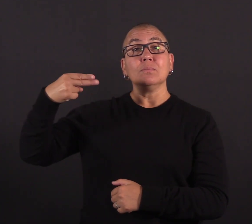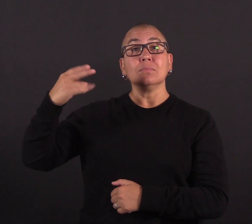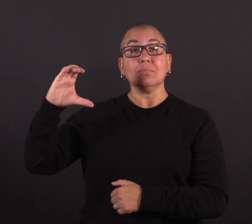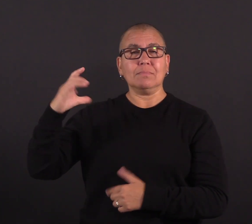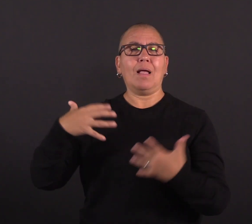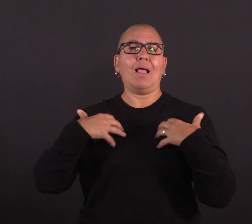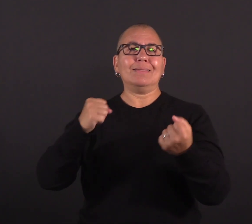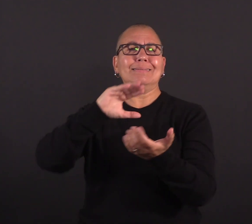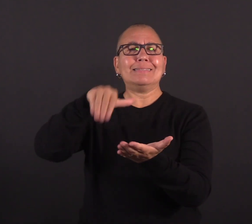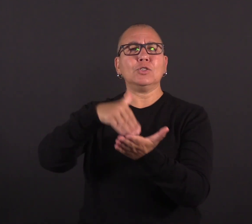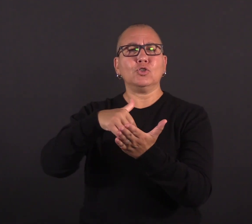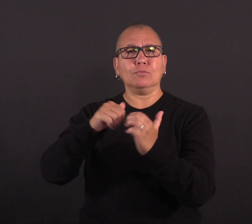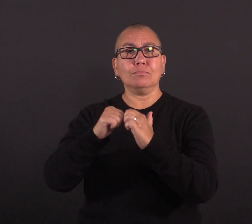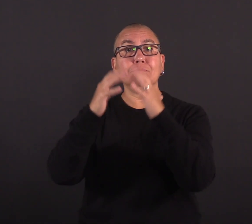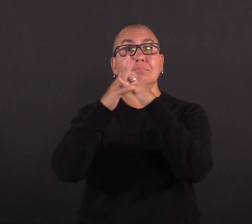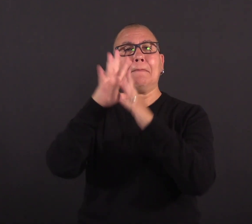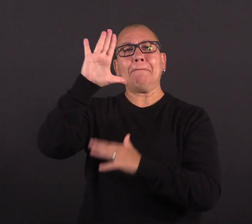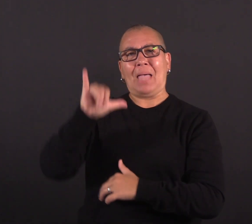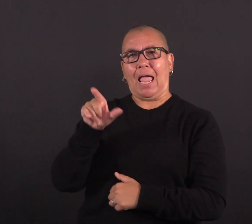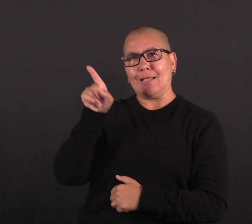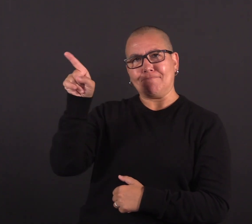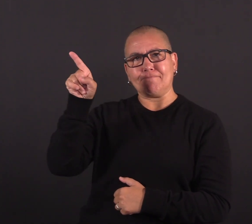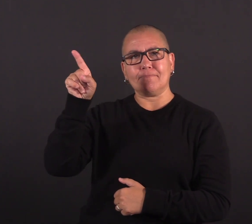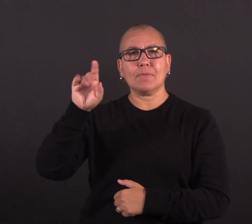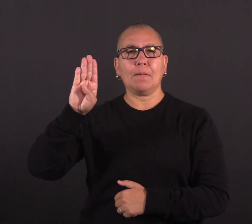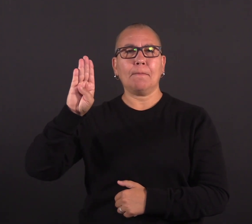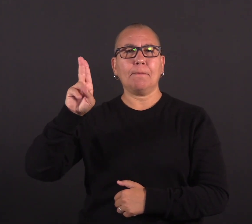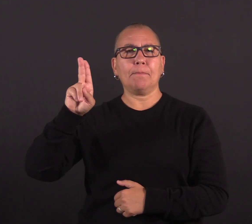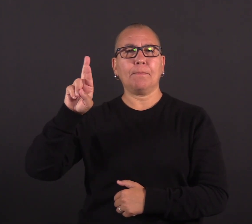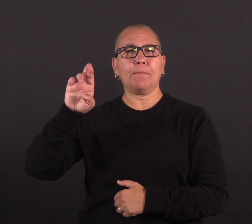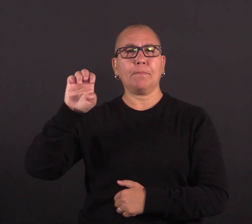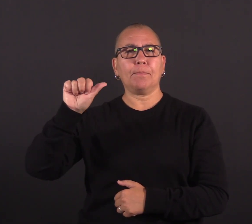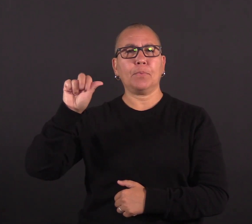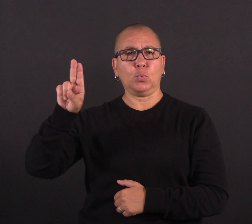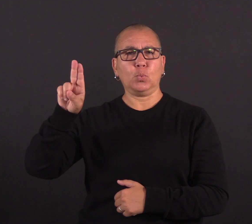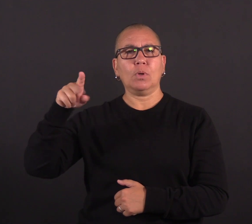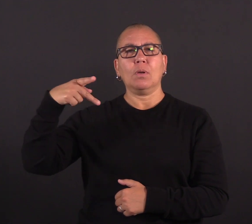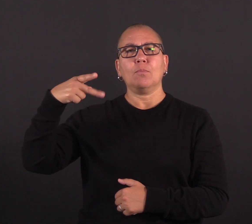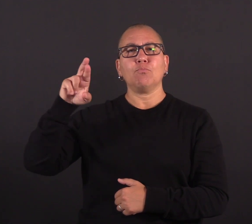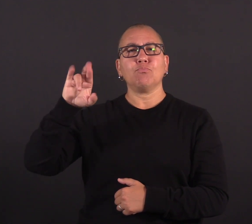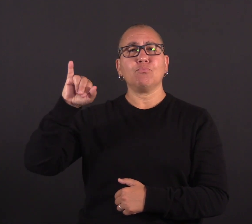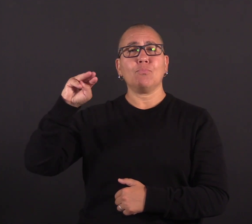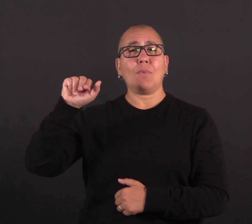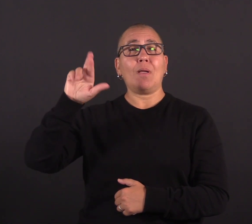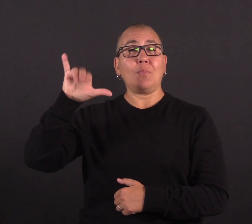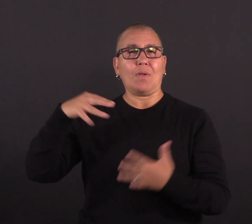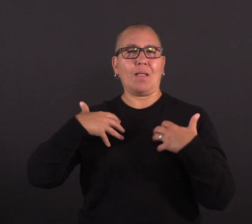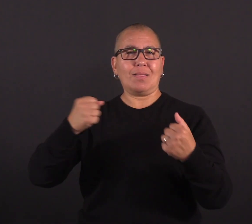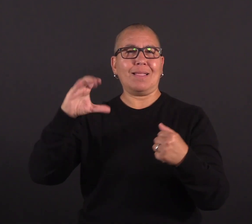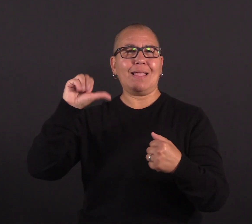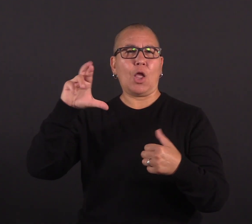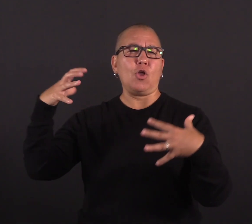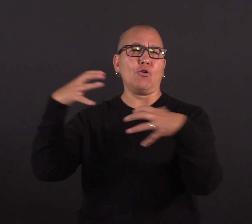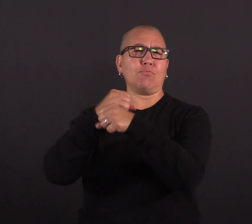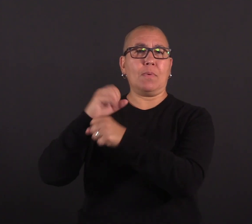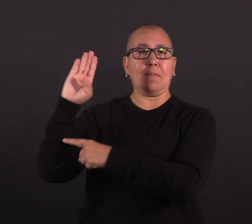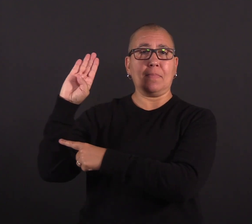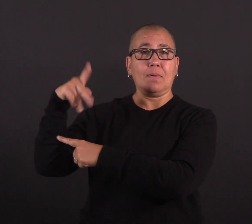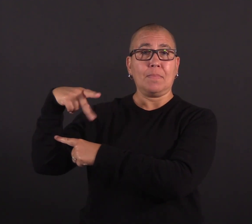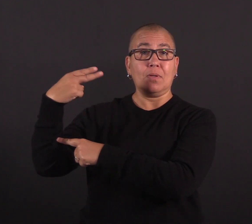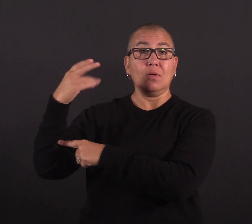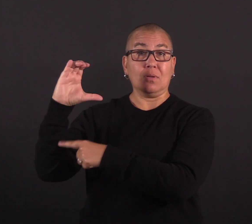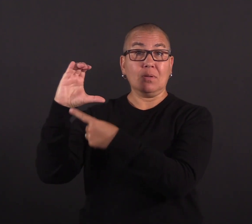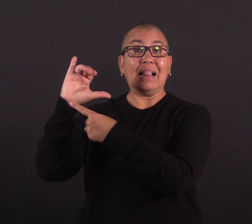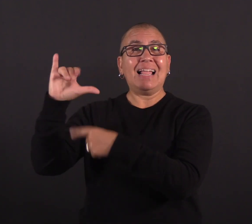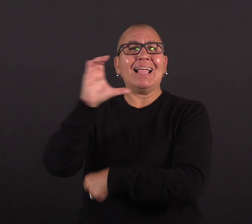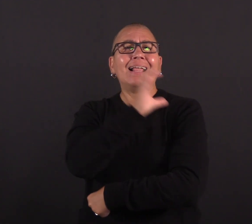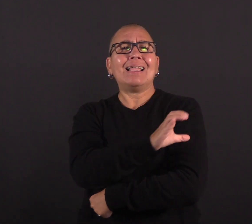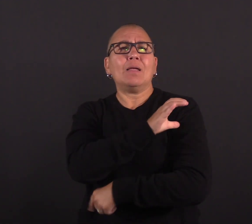An FQHC is a health center that is designated by the Bureau of Primary Health Care (BPHC) of